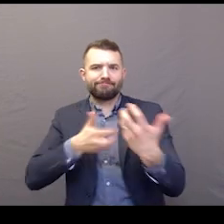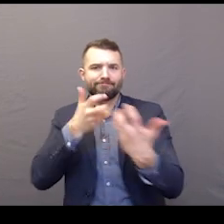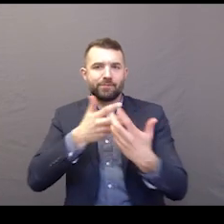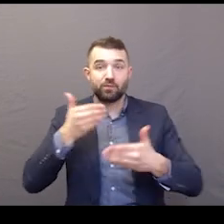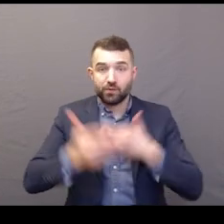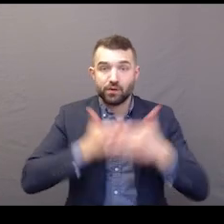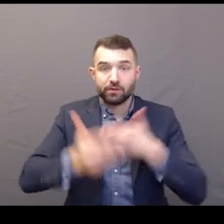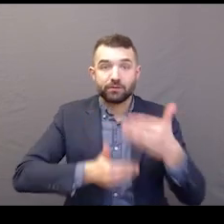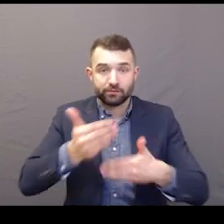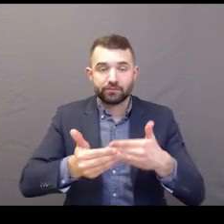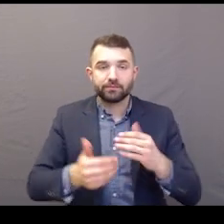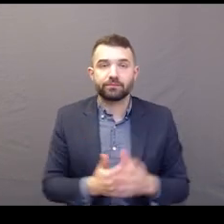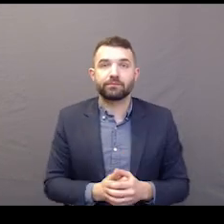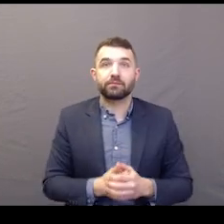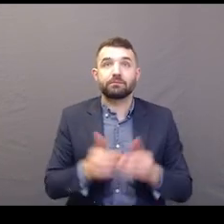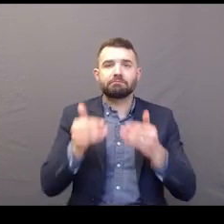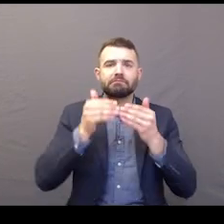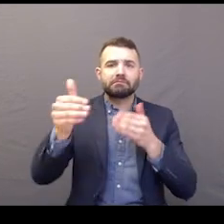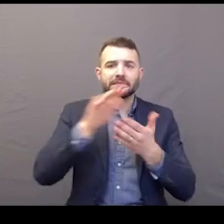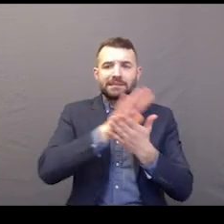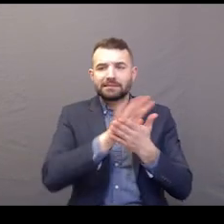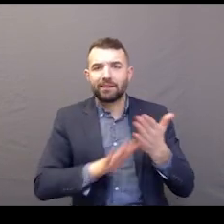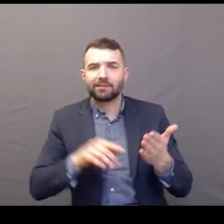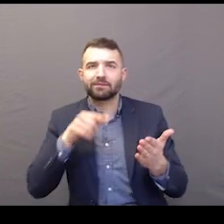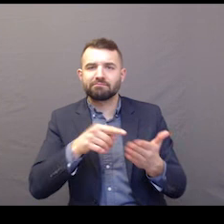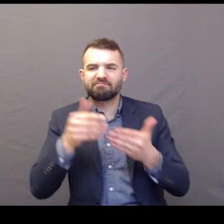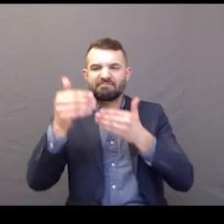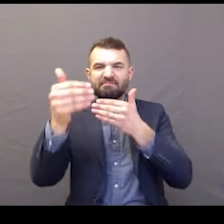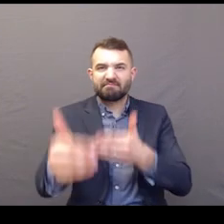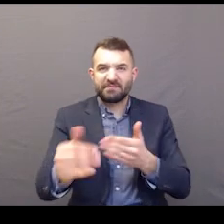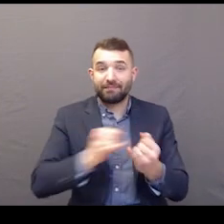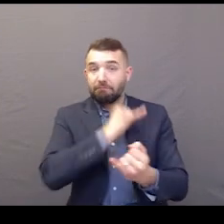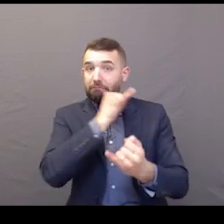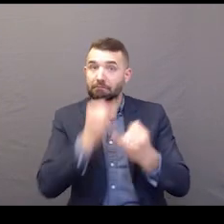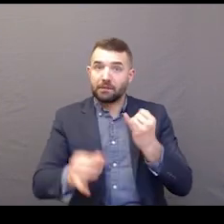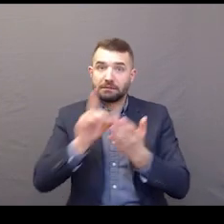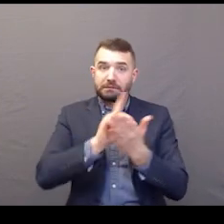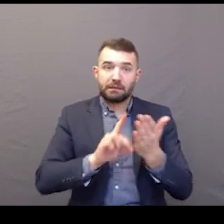In the upcoming design phase, we will finalize the design of roadway and sidewalks;